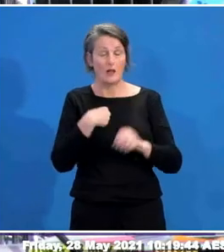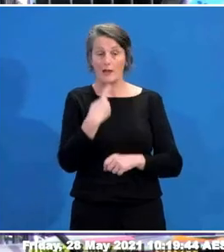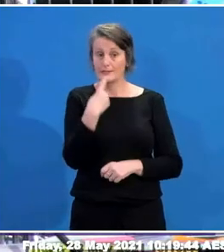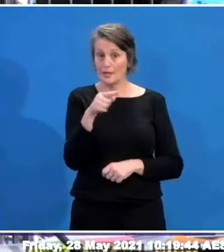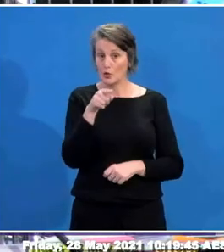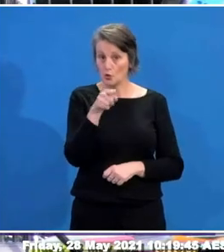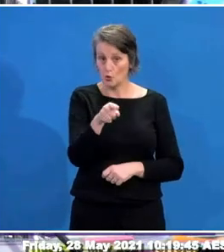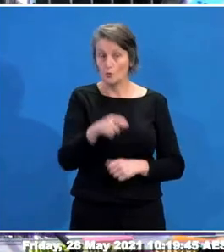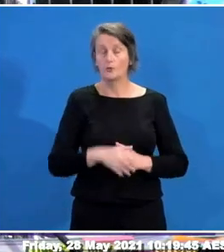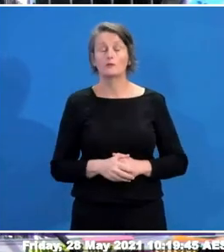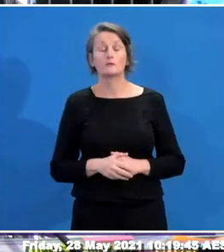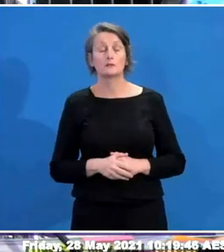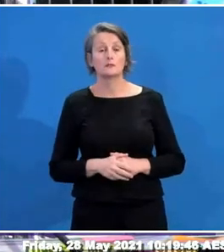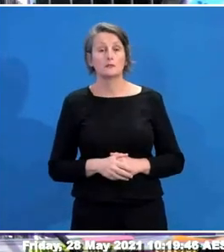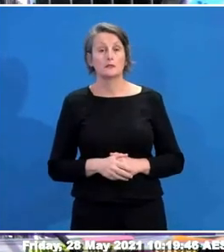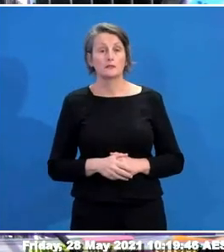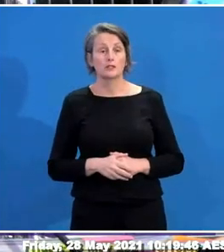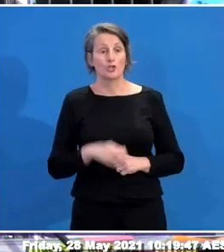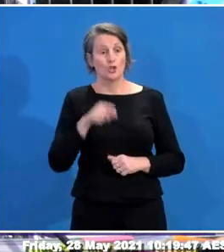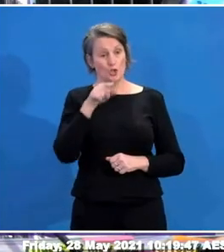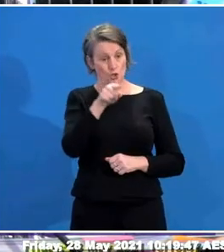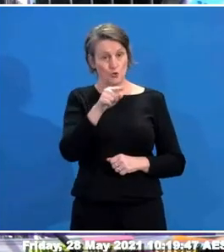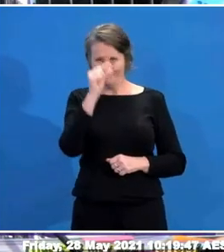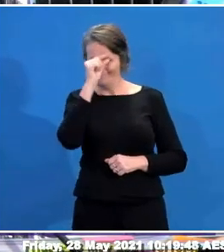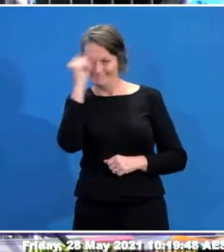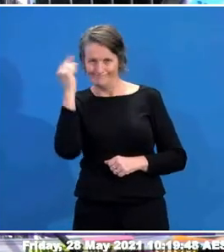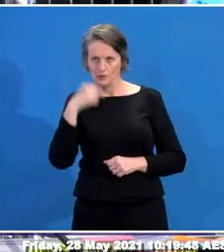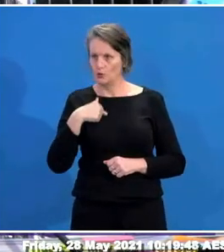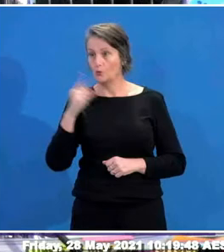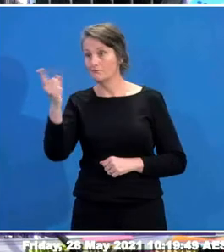What I want to put to you is what you sought to do is to use the external